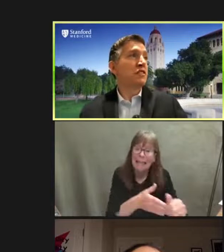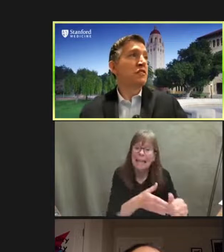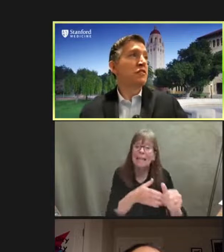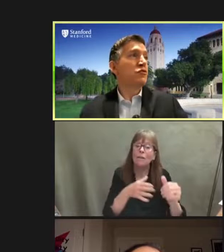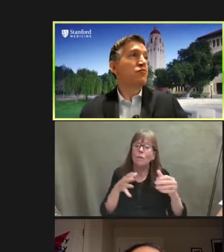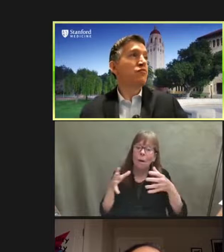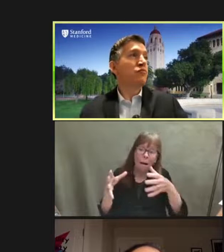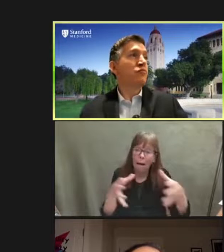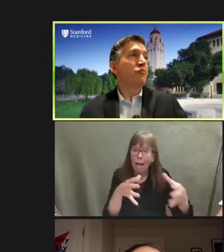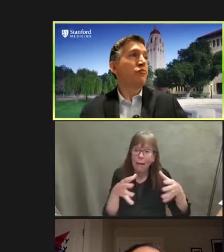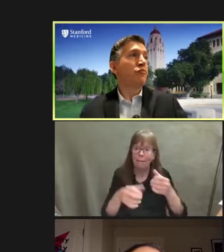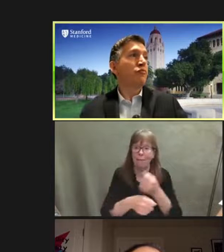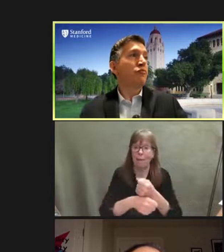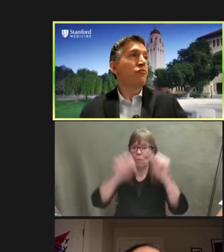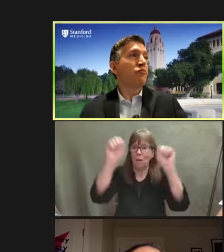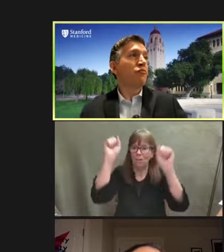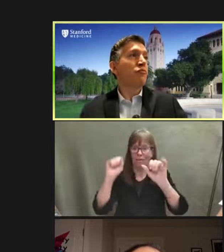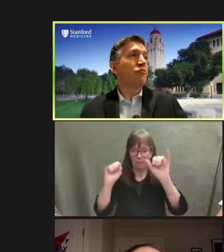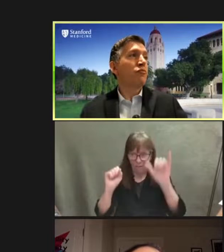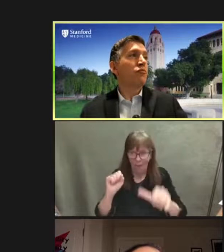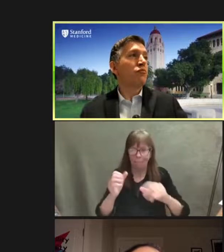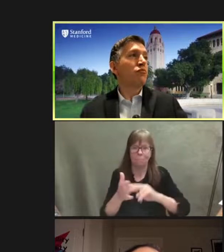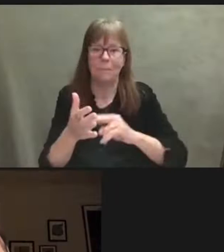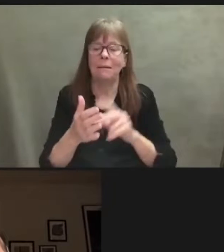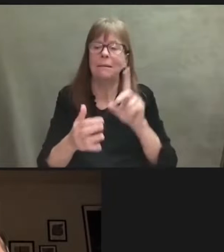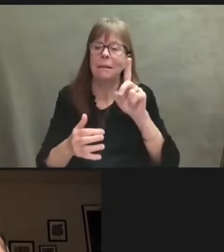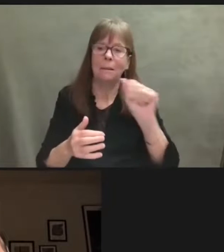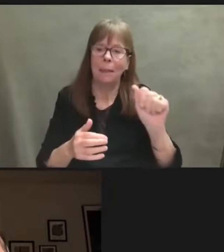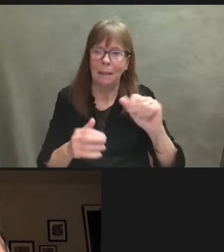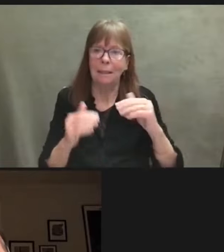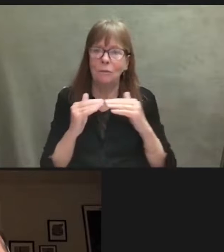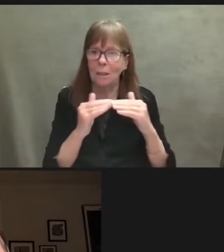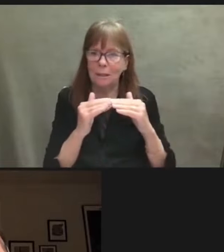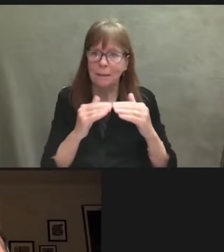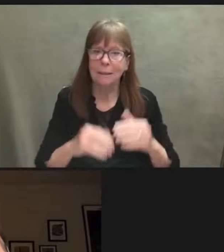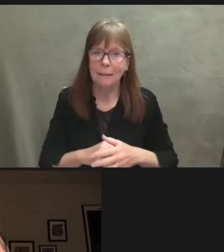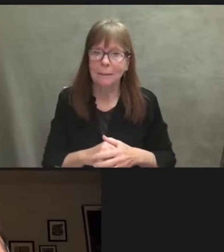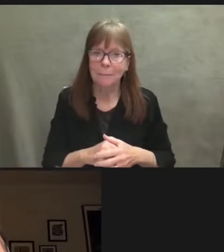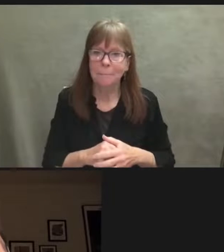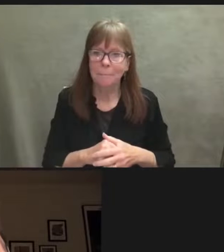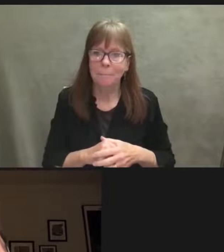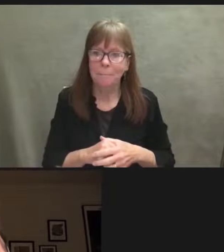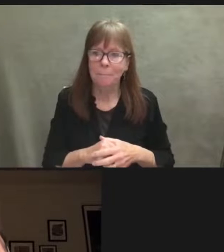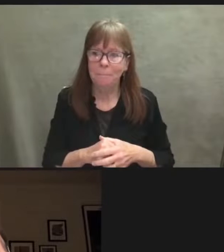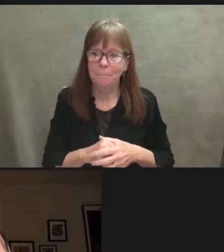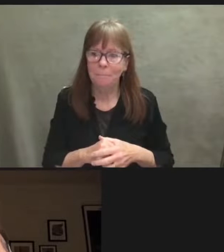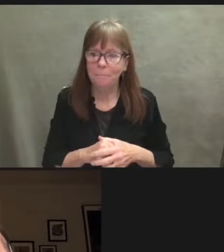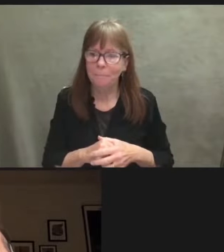ALICE WONG: